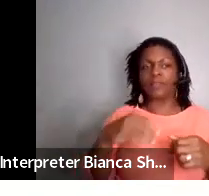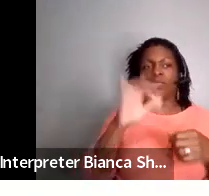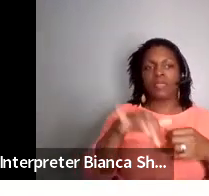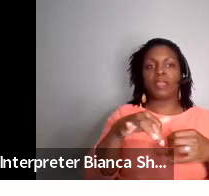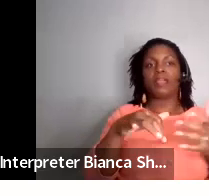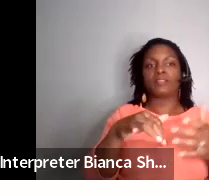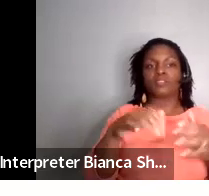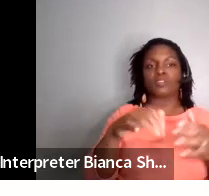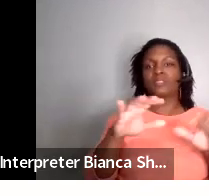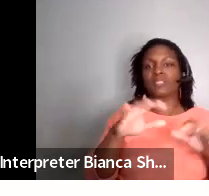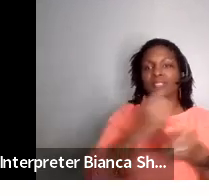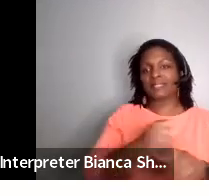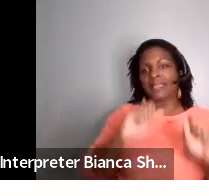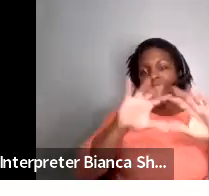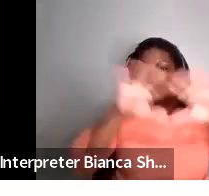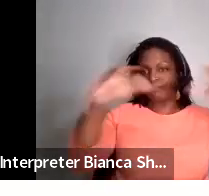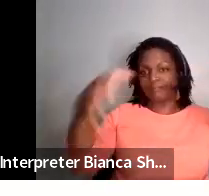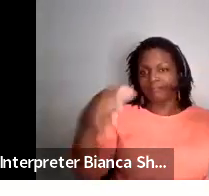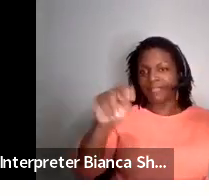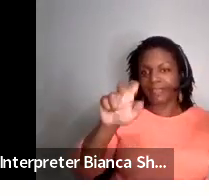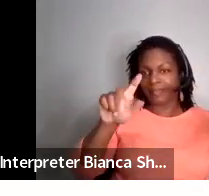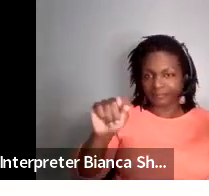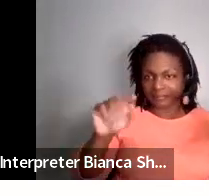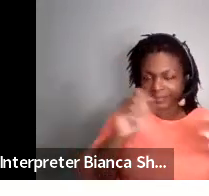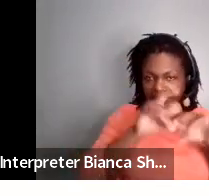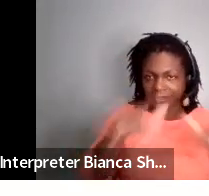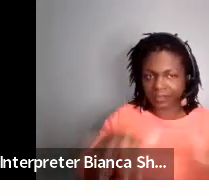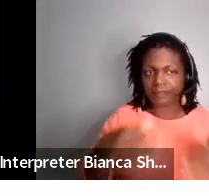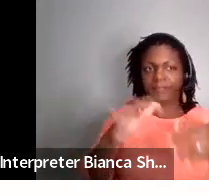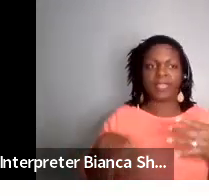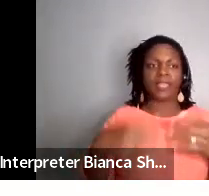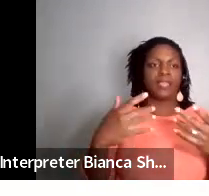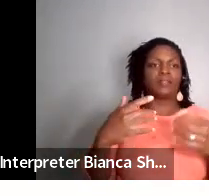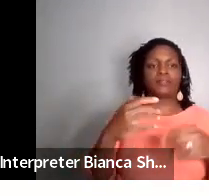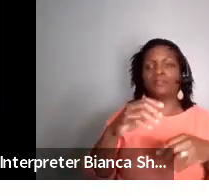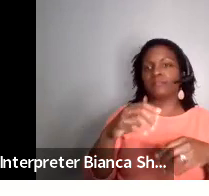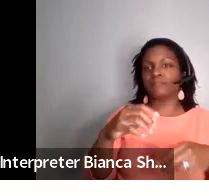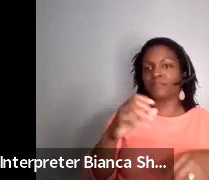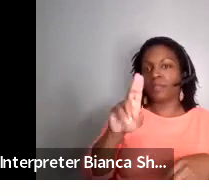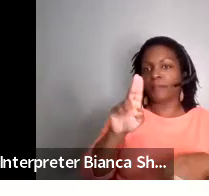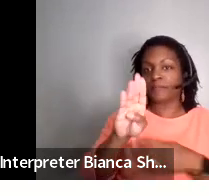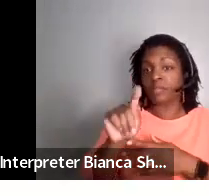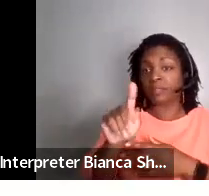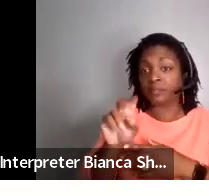So they provide behavioral health services to include substance, use, disorder, treatment and mental health treatment throughout the State.